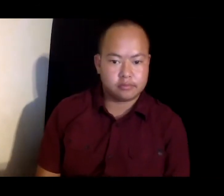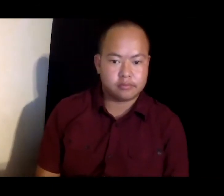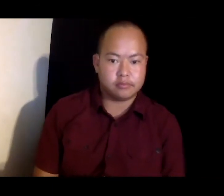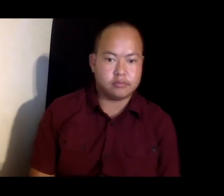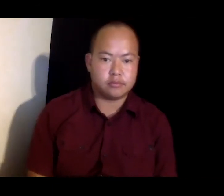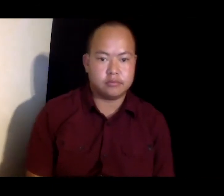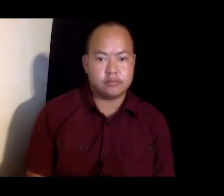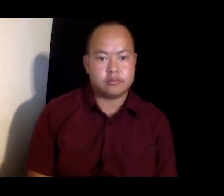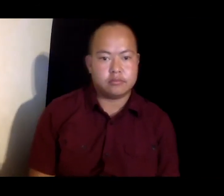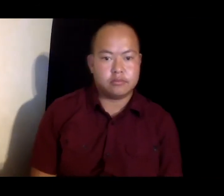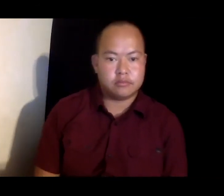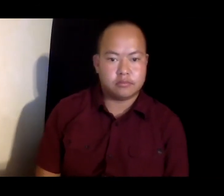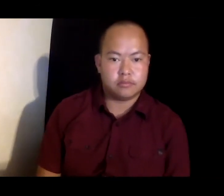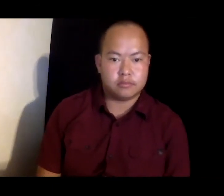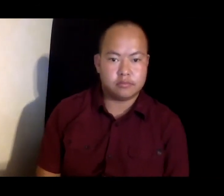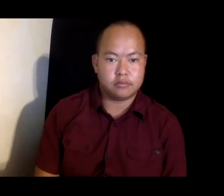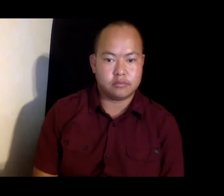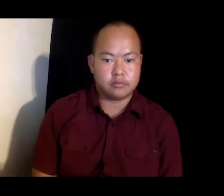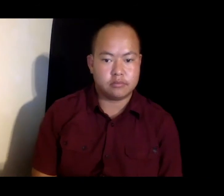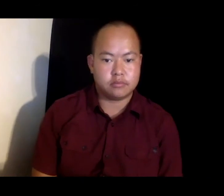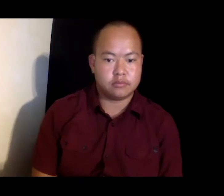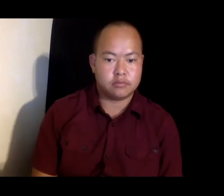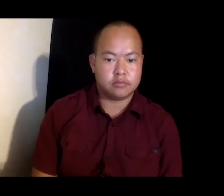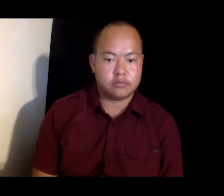that are qualified for court interpreting, but...